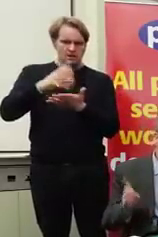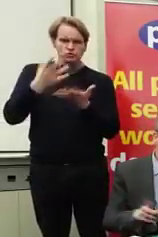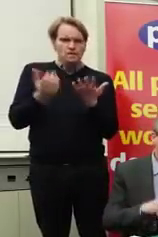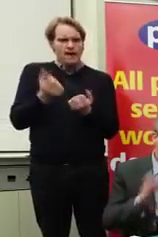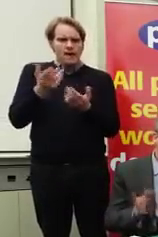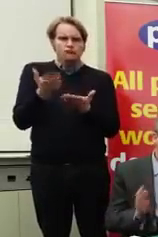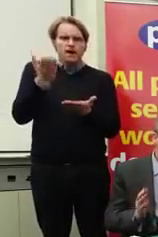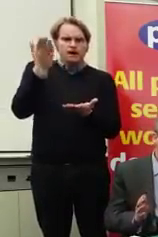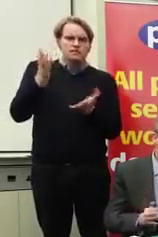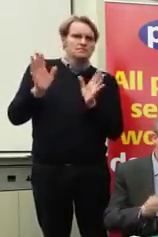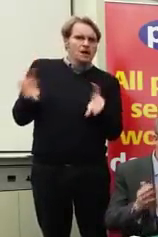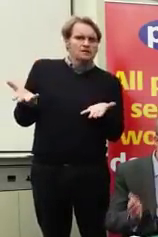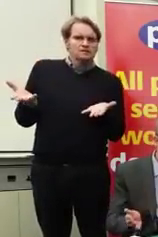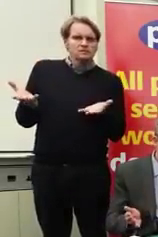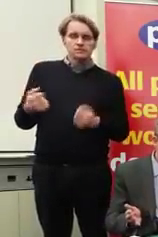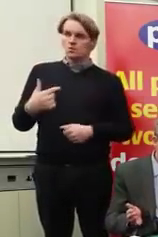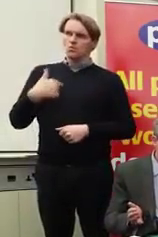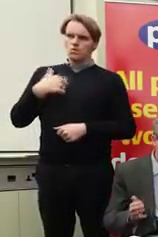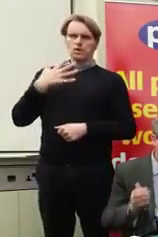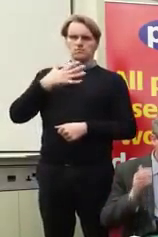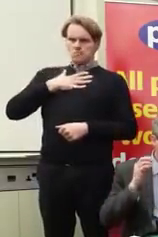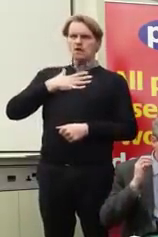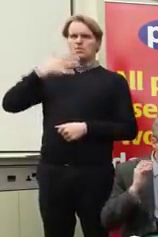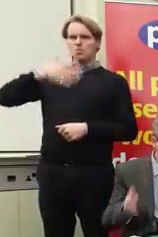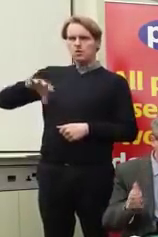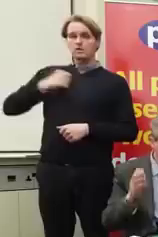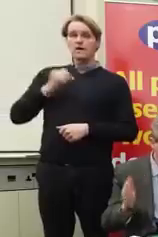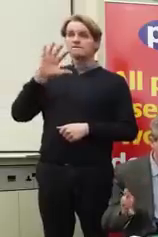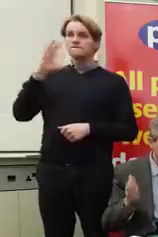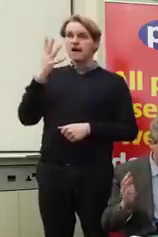important to remind people that we want 5% but we want funding to go in to the